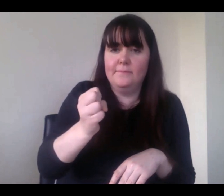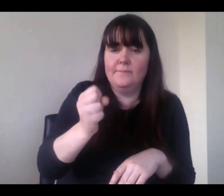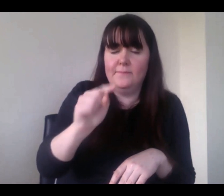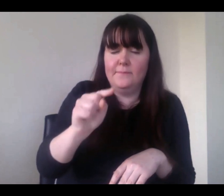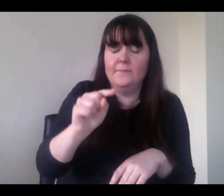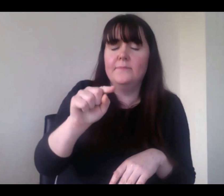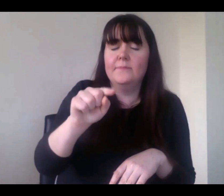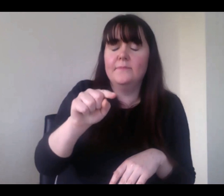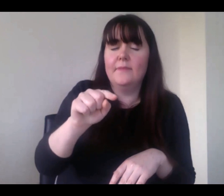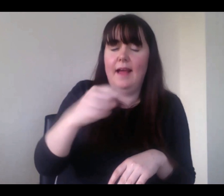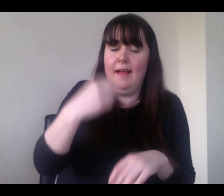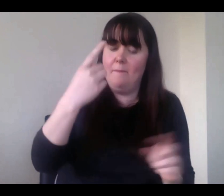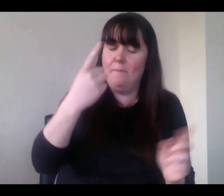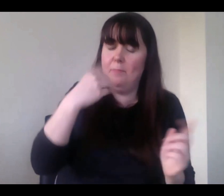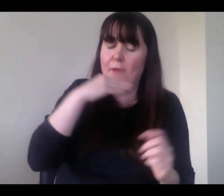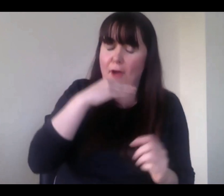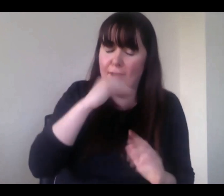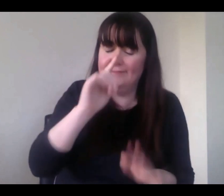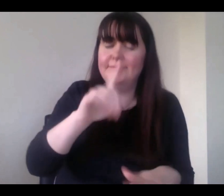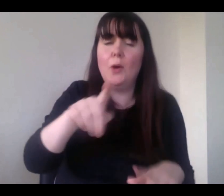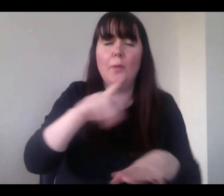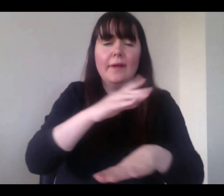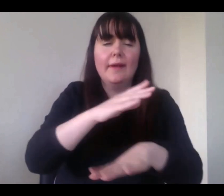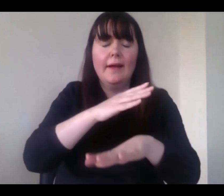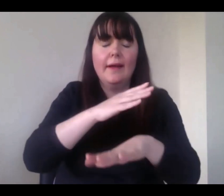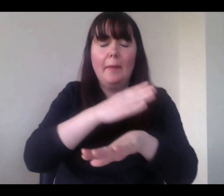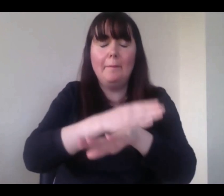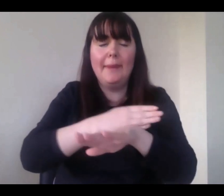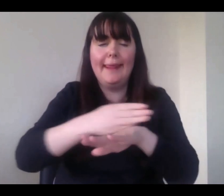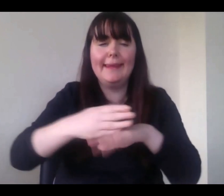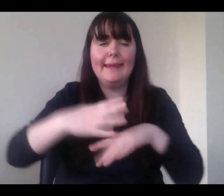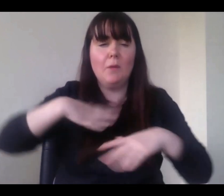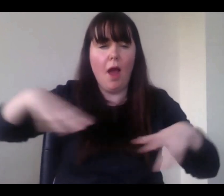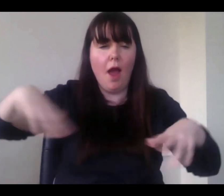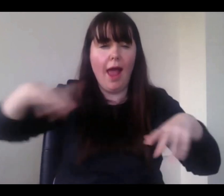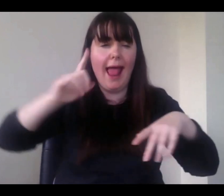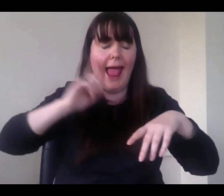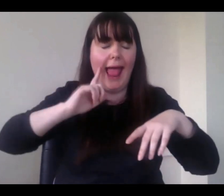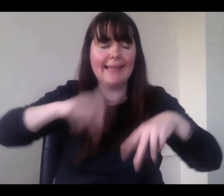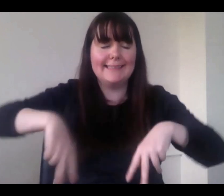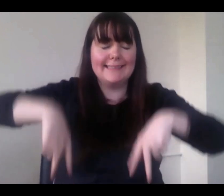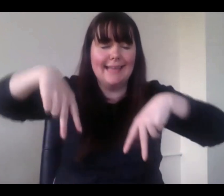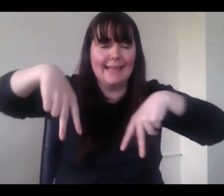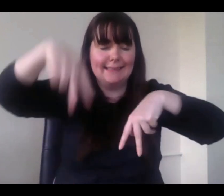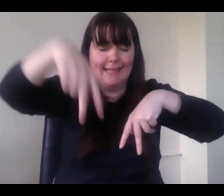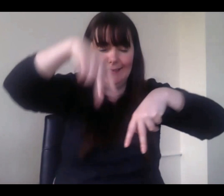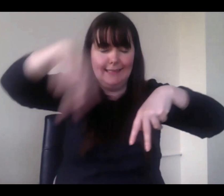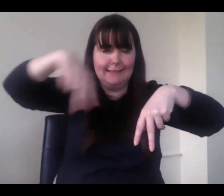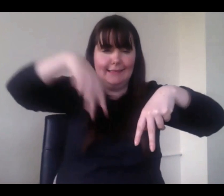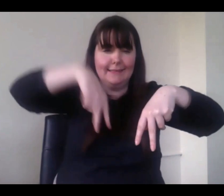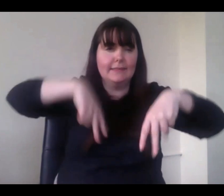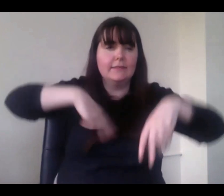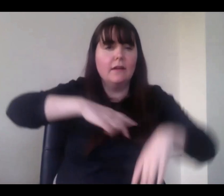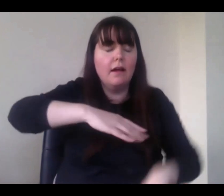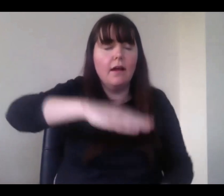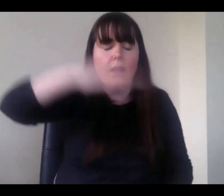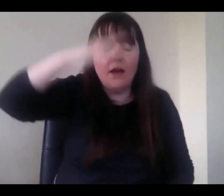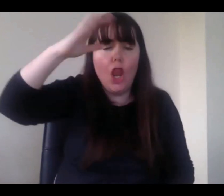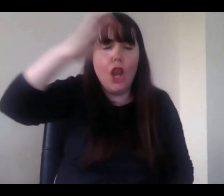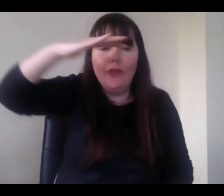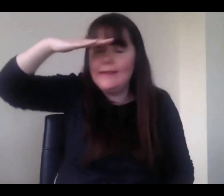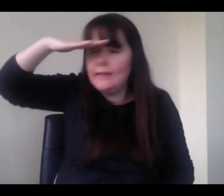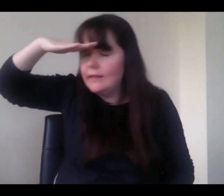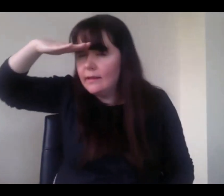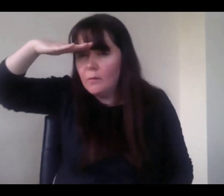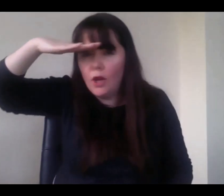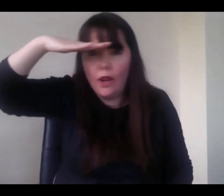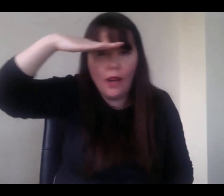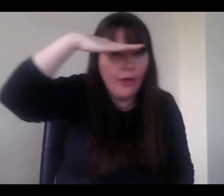beyond the structure that was imposed on us, then she came down hard on us.